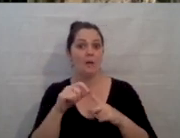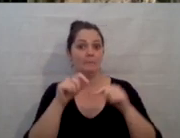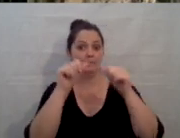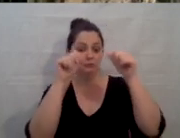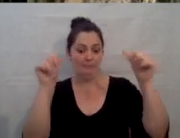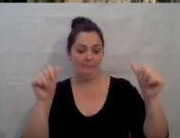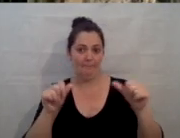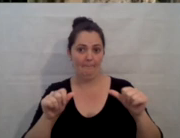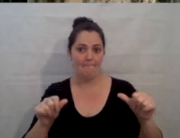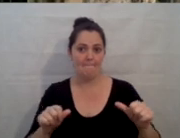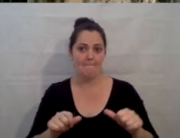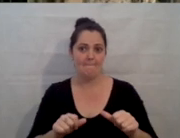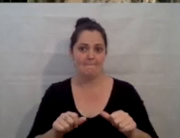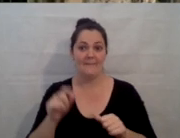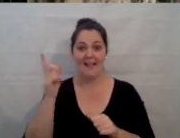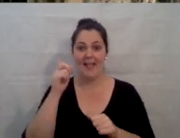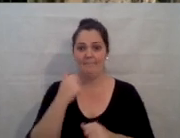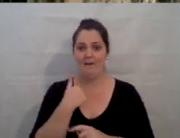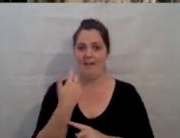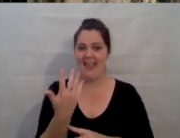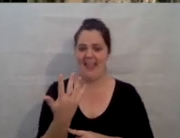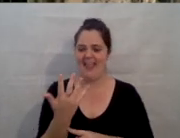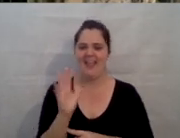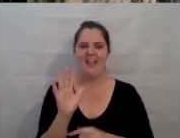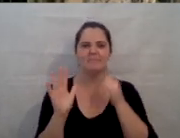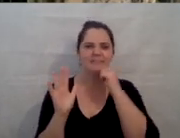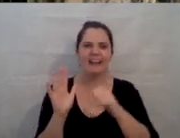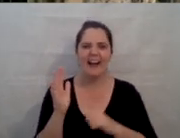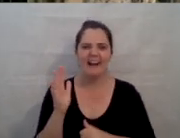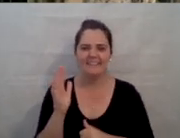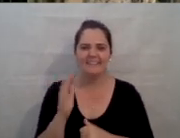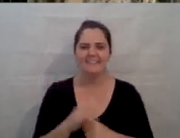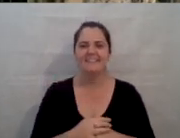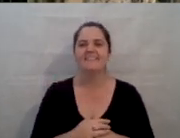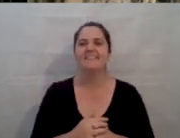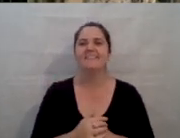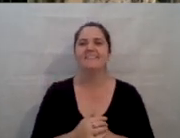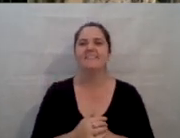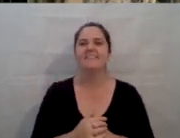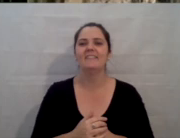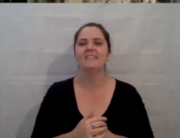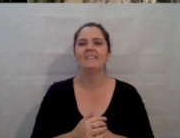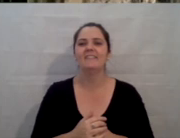paper, what I'm gonna do now with just my already blackened charcoal hand is I'm just gonna rub over the entire